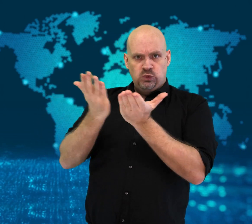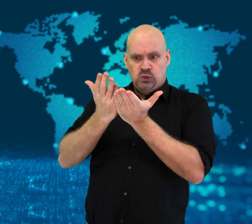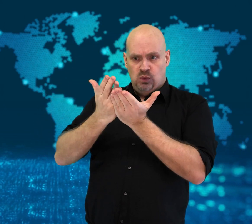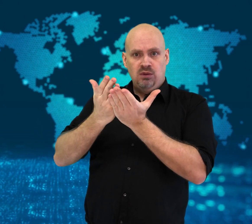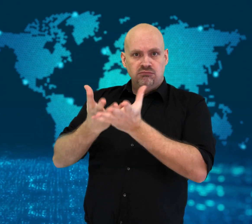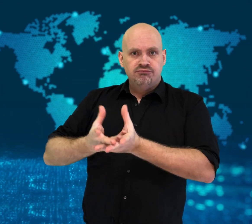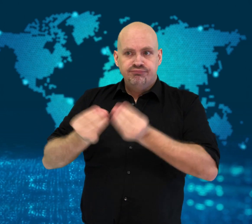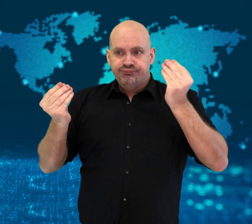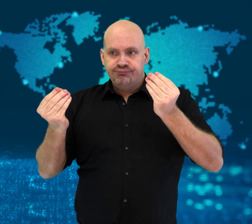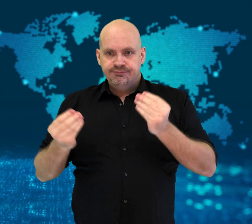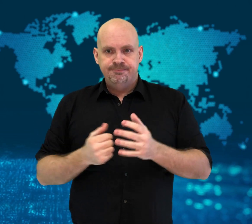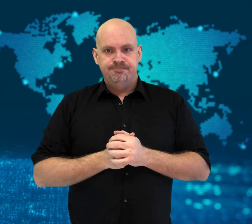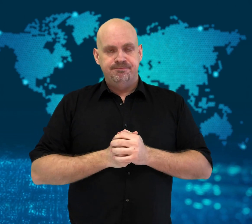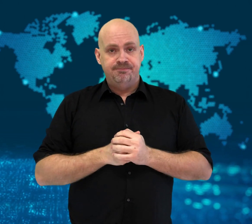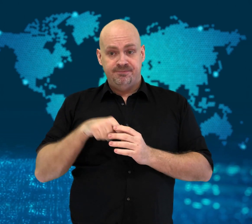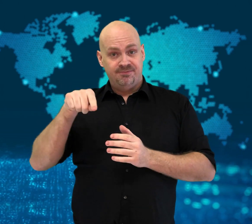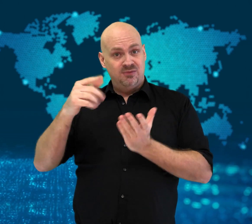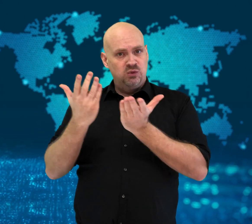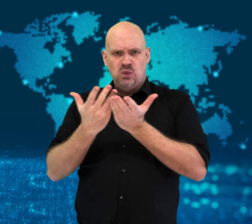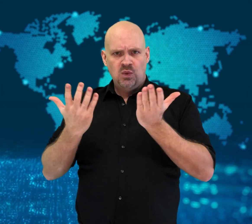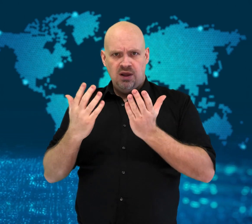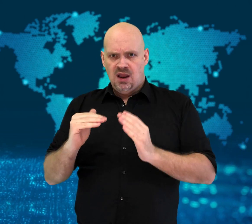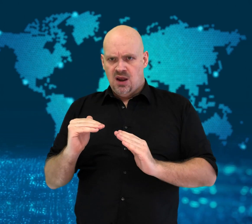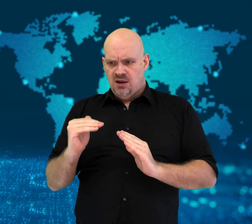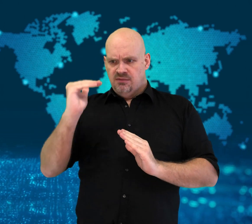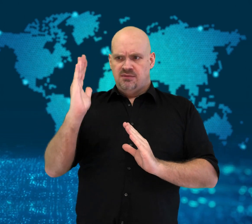in northwest Nigeria.